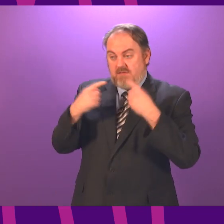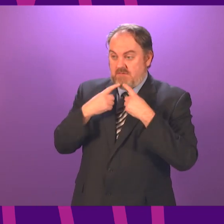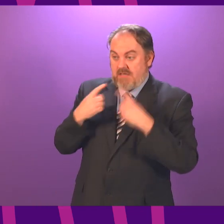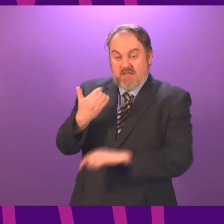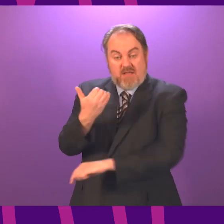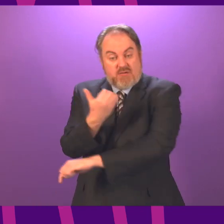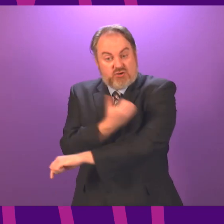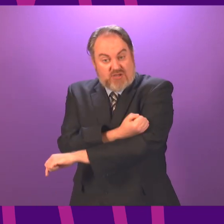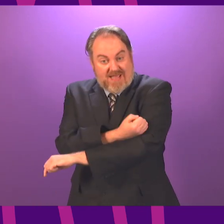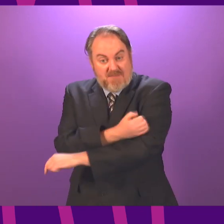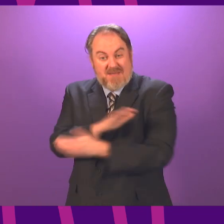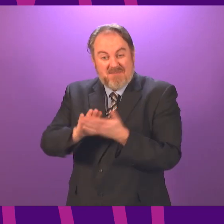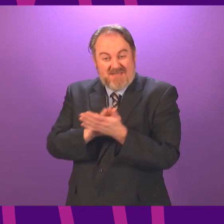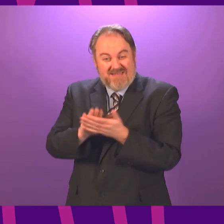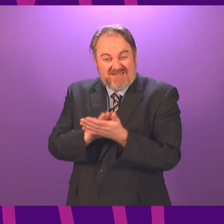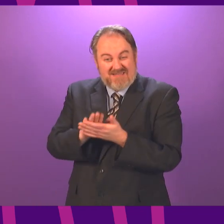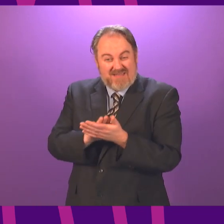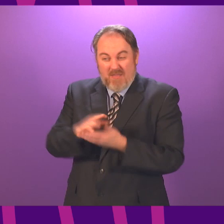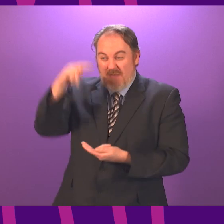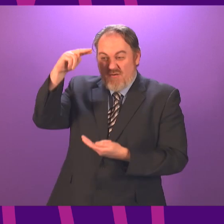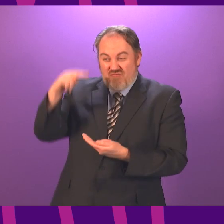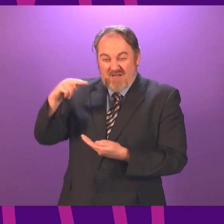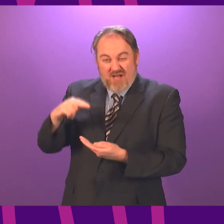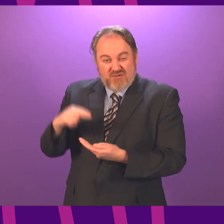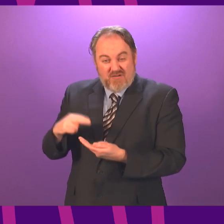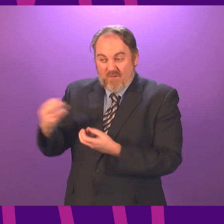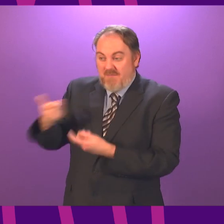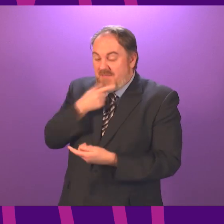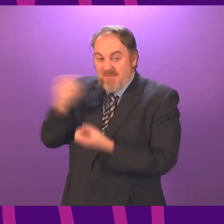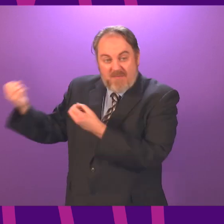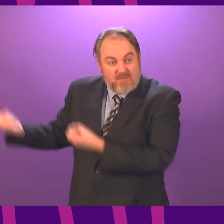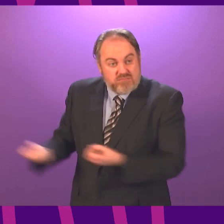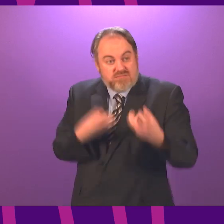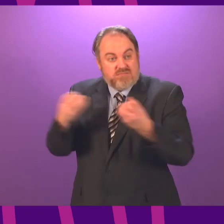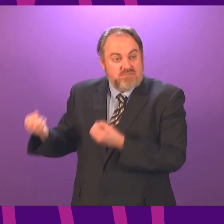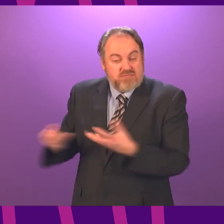hospital admissions by up to a remarkable 94 per cent, which is better than we could